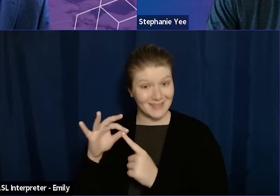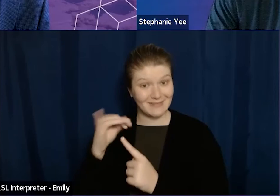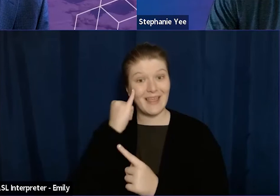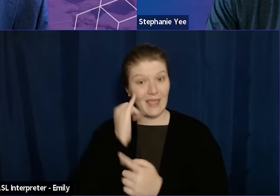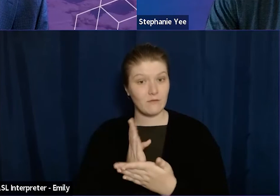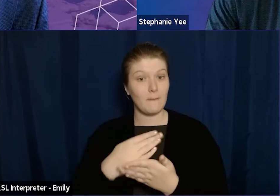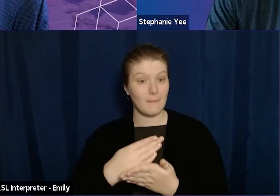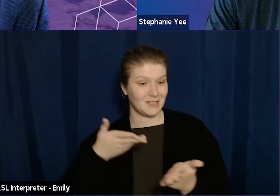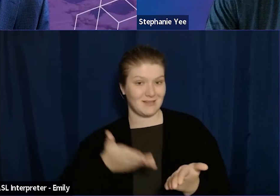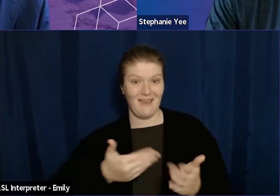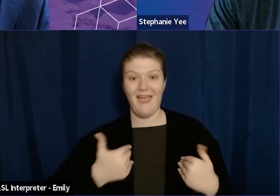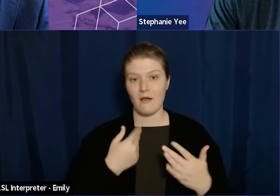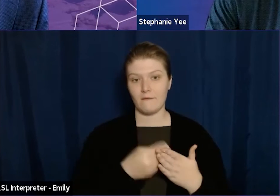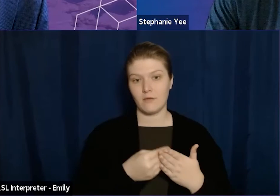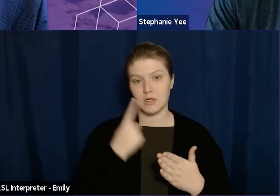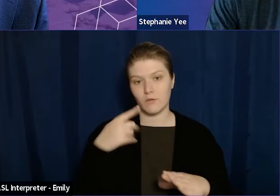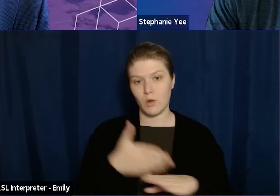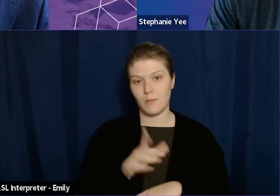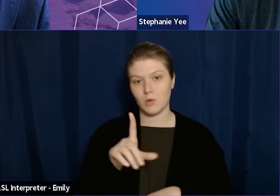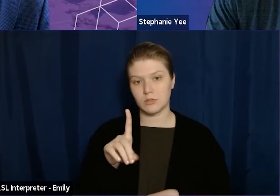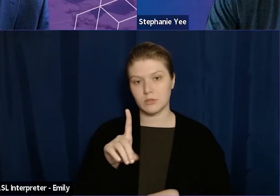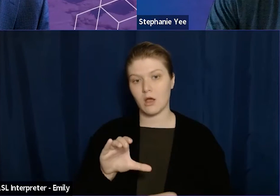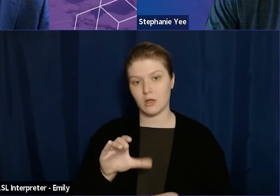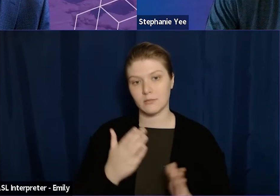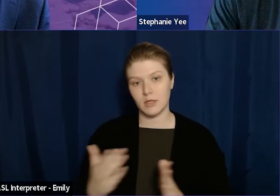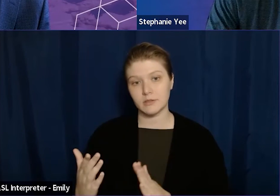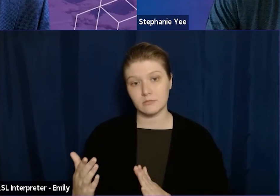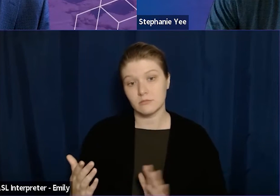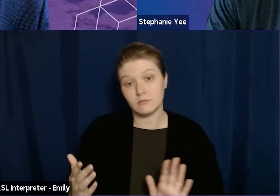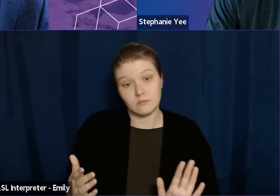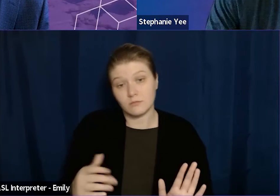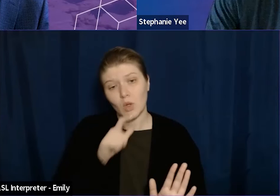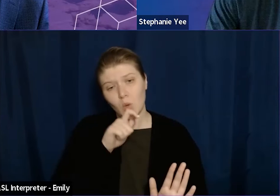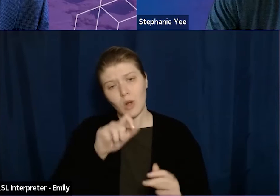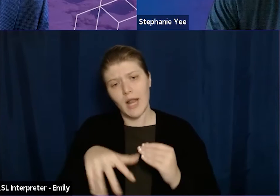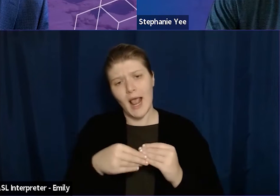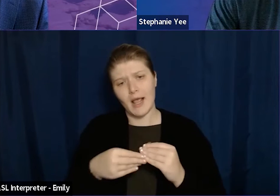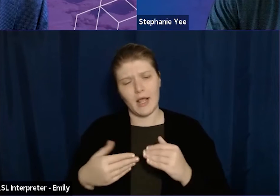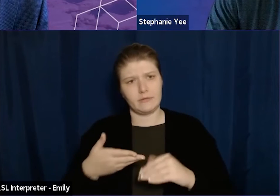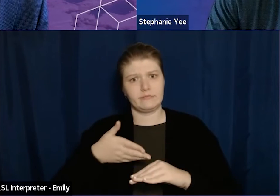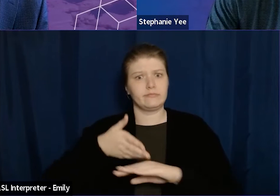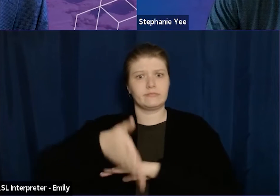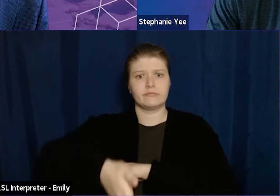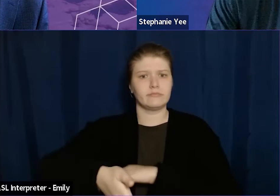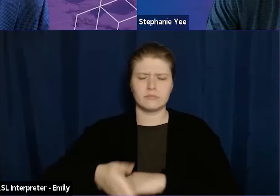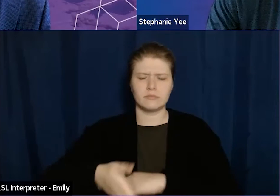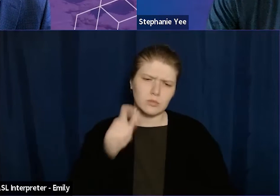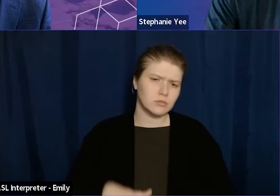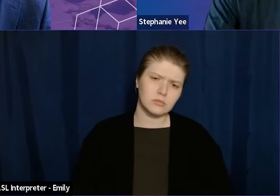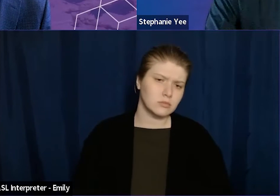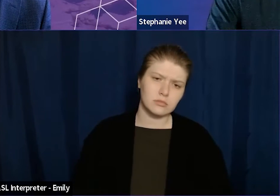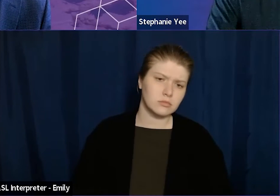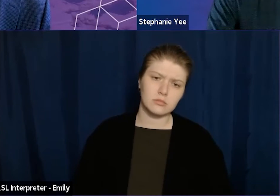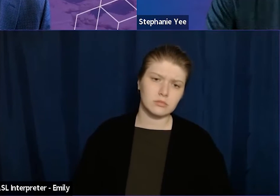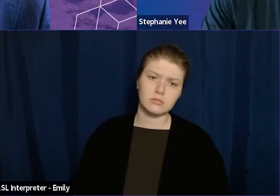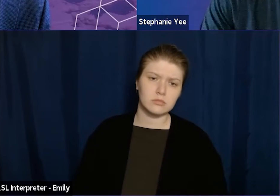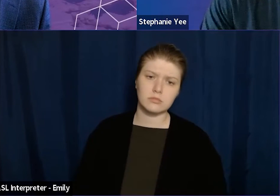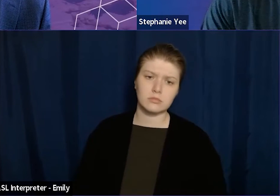So you don't need to upload anything extra for that if you're not requesting postdoc support.